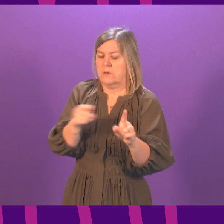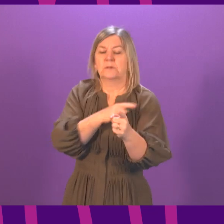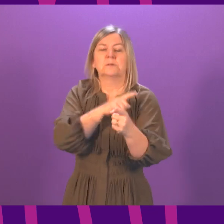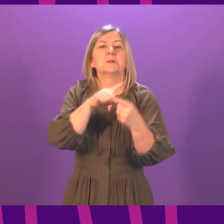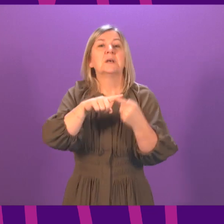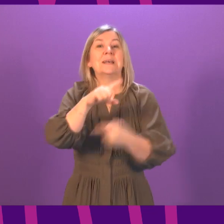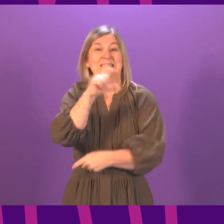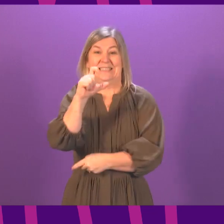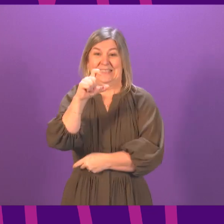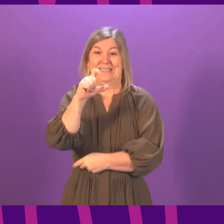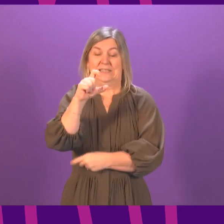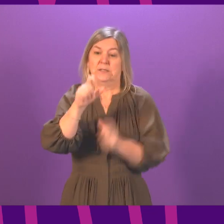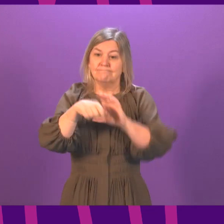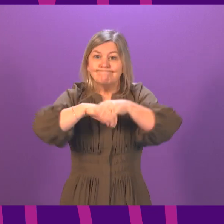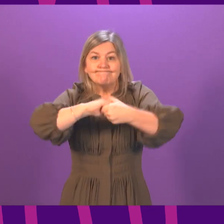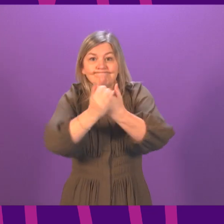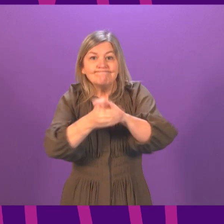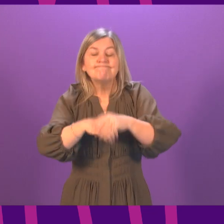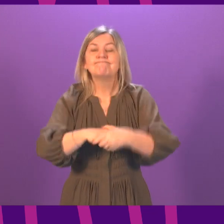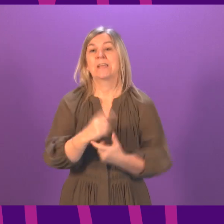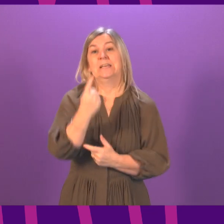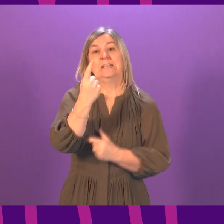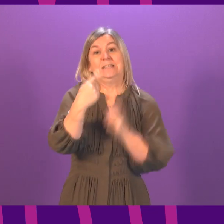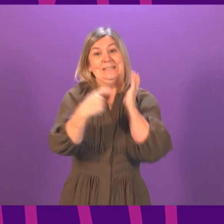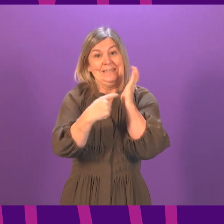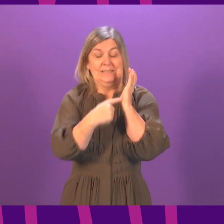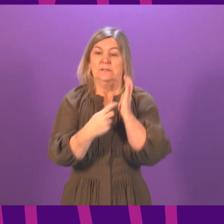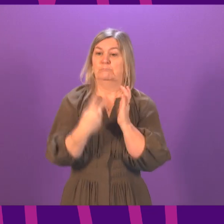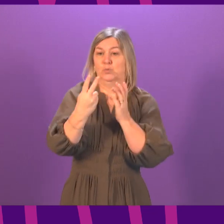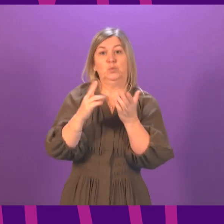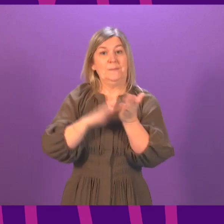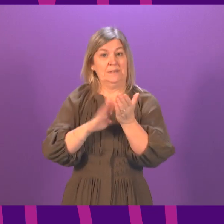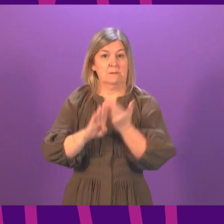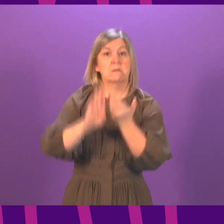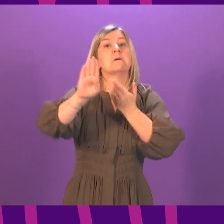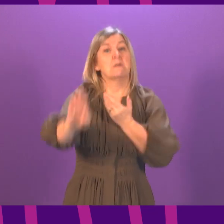when talking to people from other households; and self-isolate and get tested if you have symptoms.